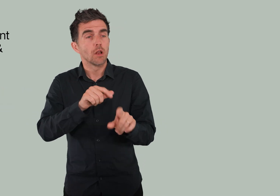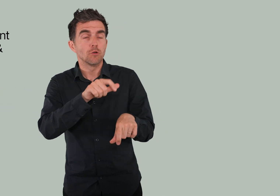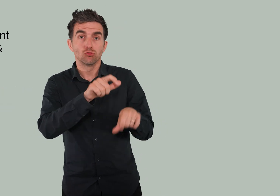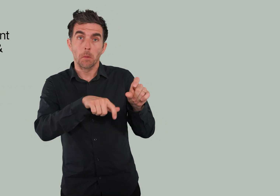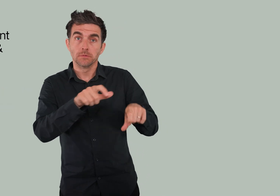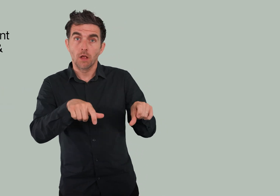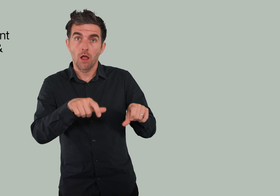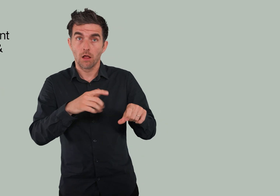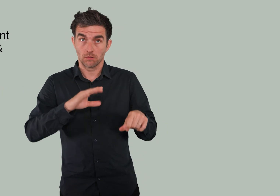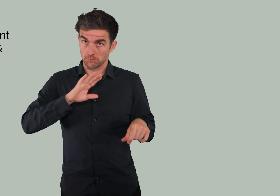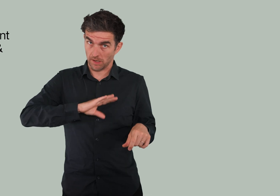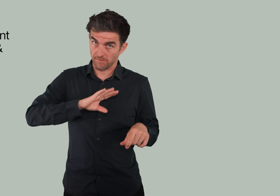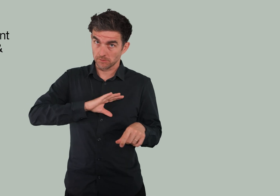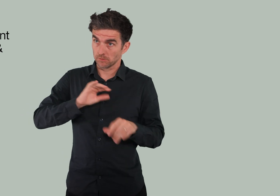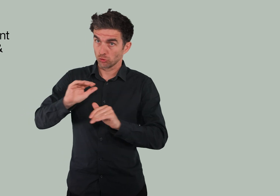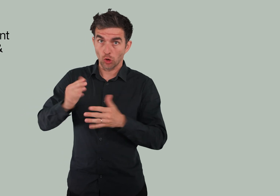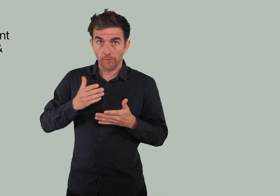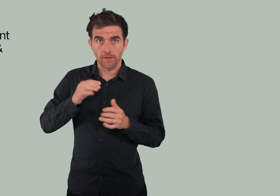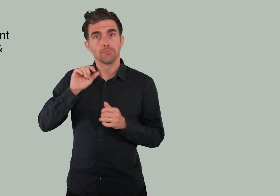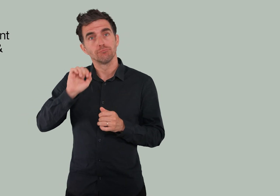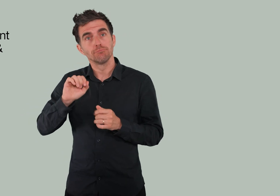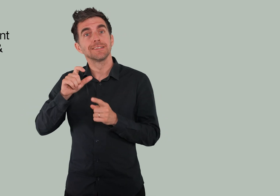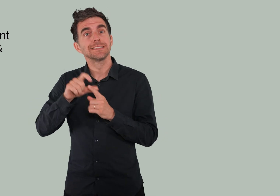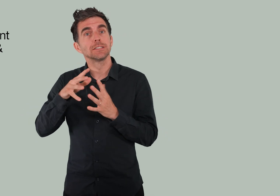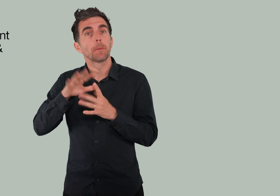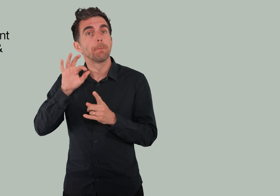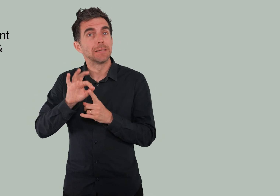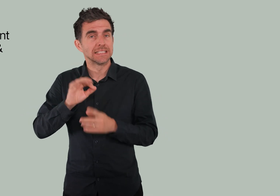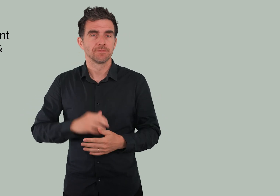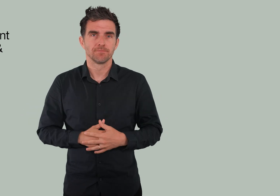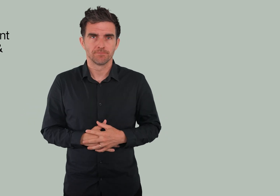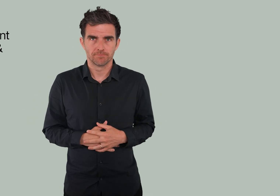customer satisfaction with services offered by DWP.